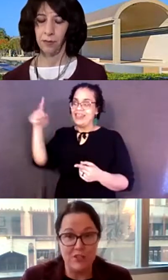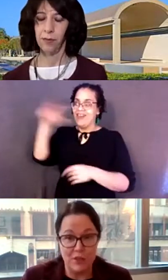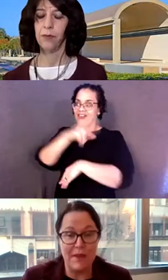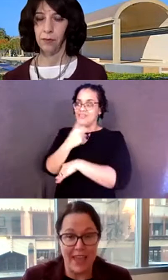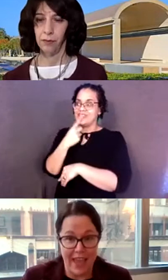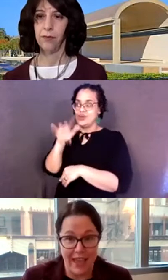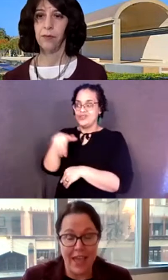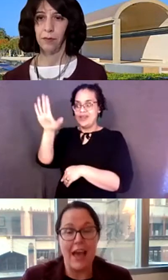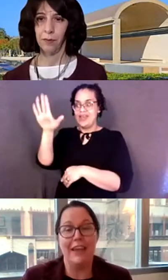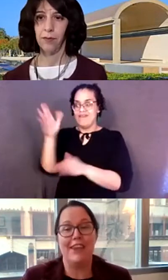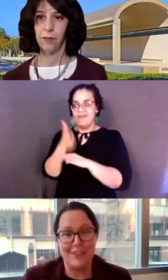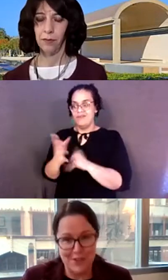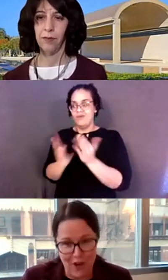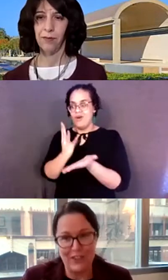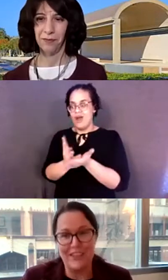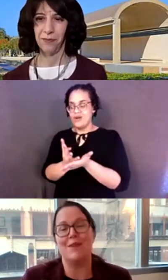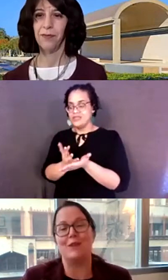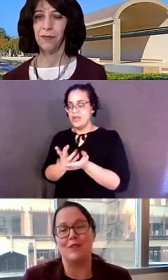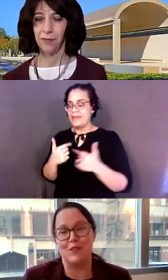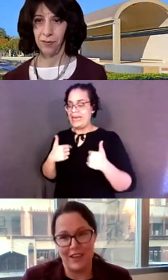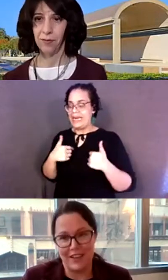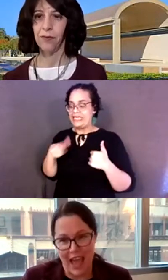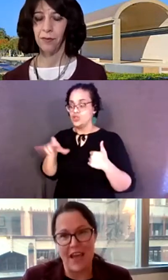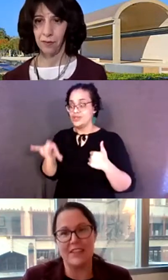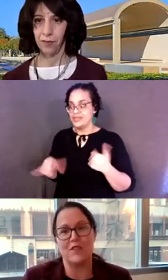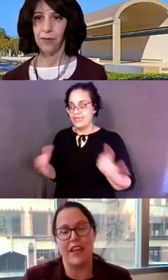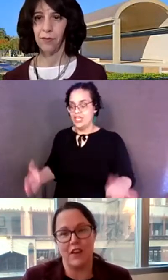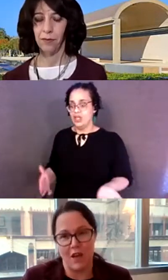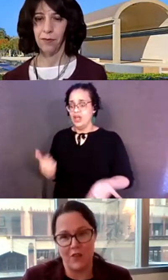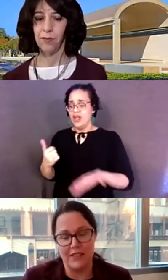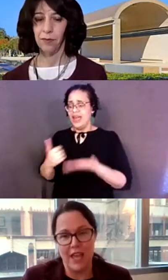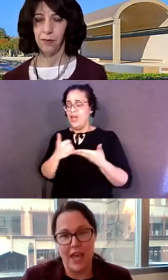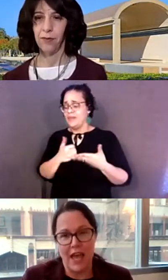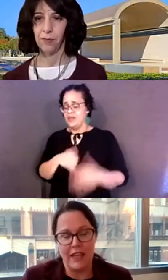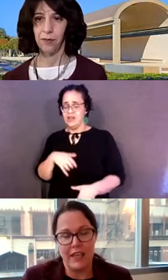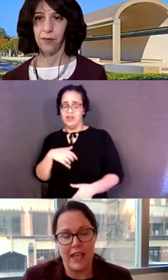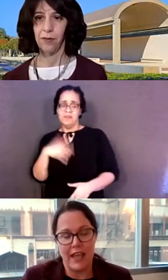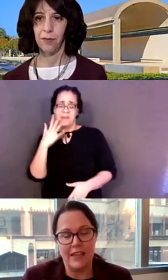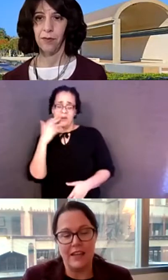to make hay, I need you to call these numbers or talk, have, ask for a care